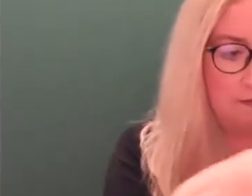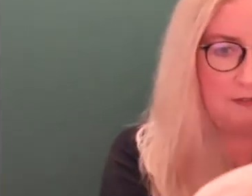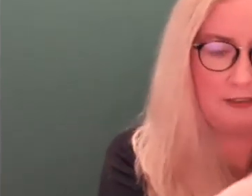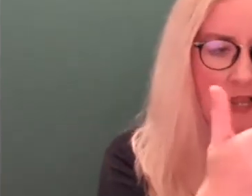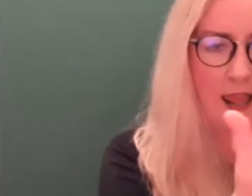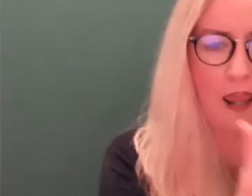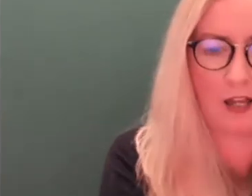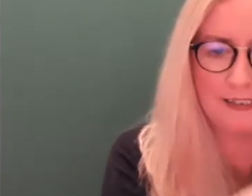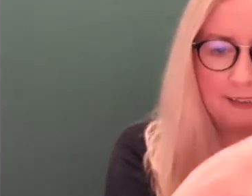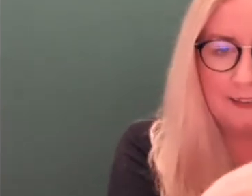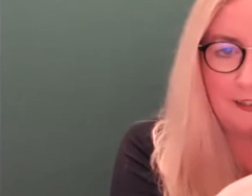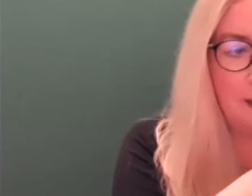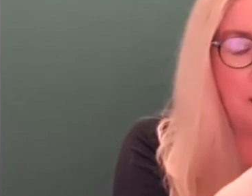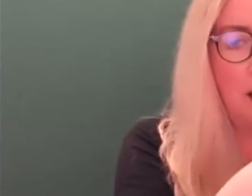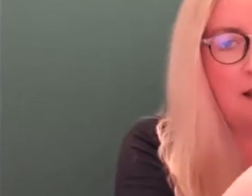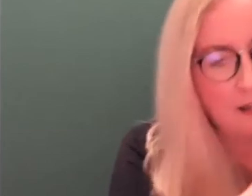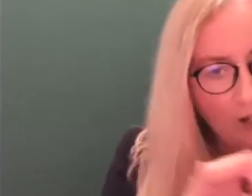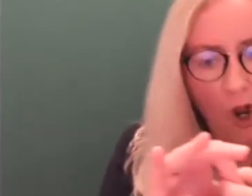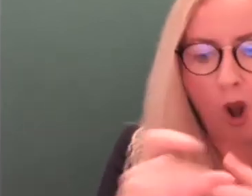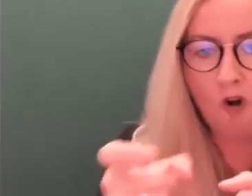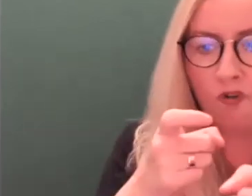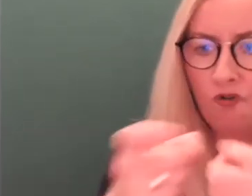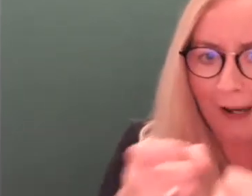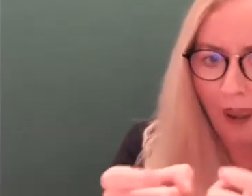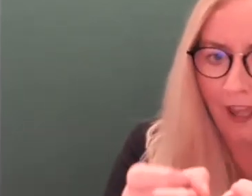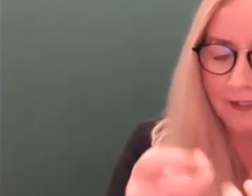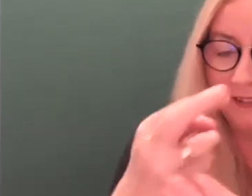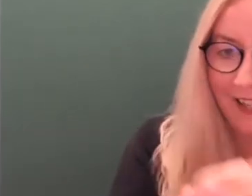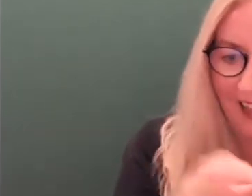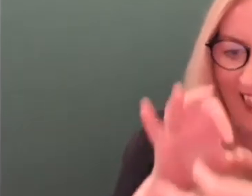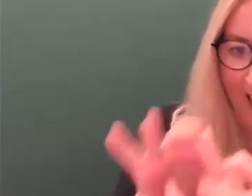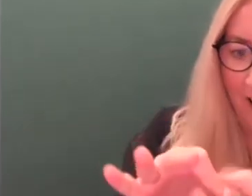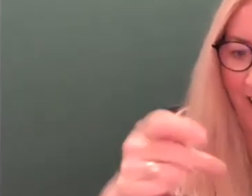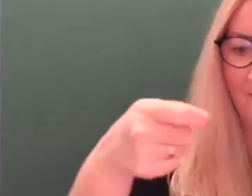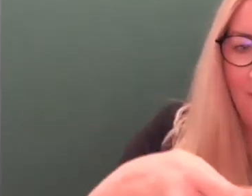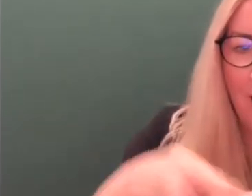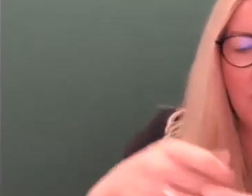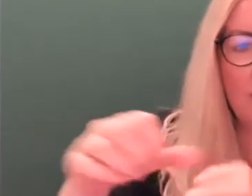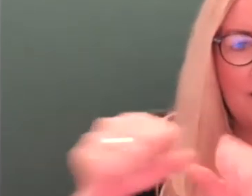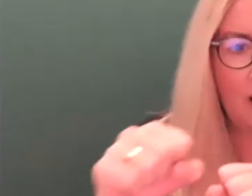the regulated environmental within which the financial service sector operates. So